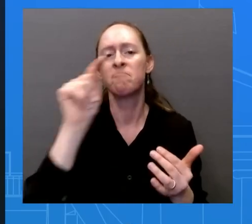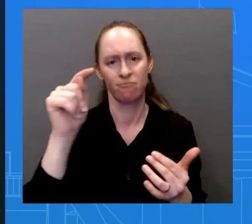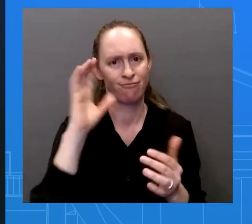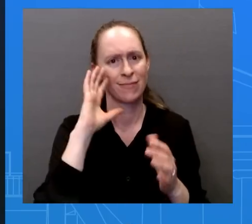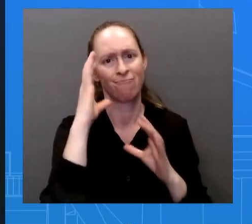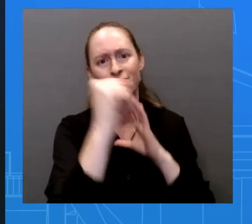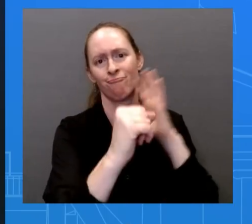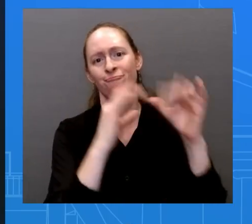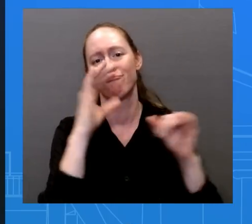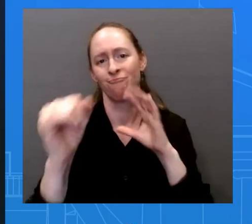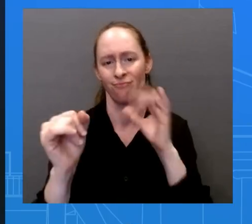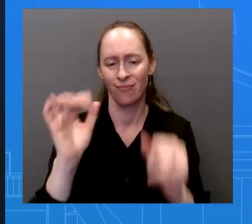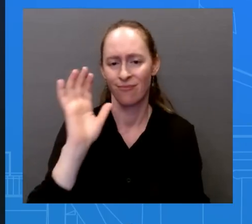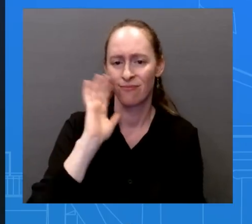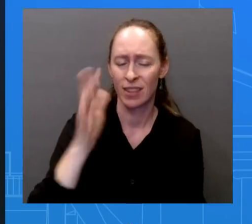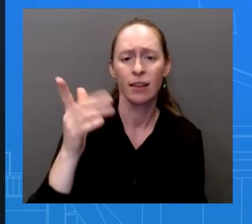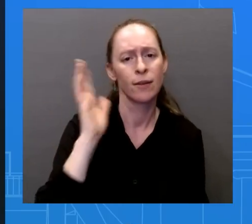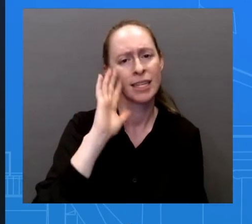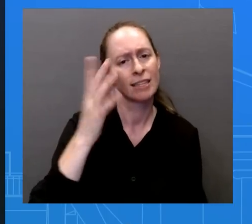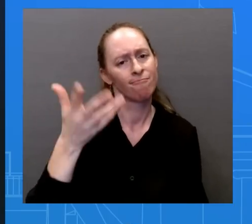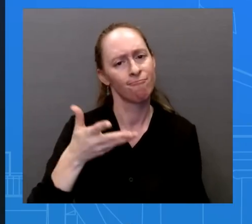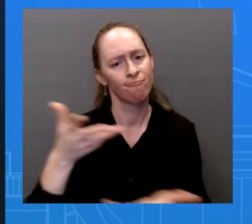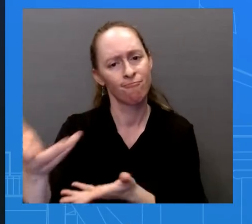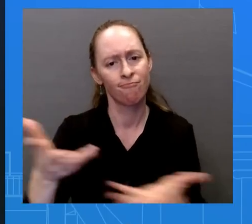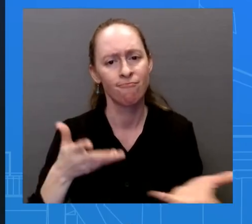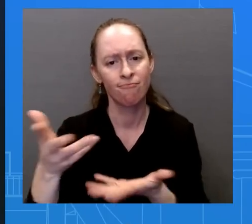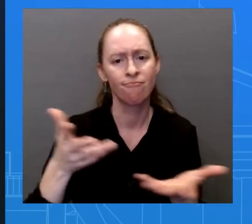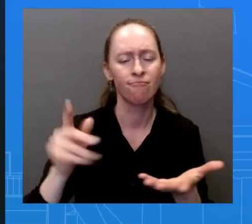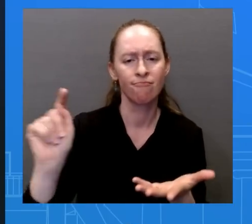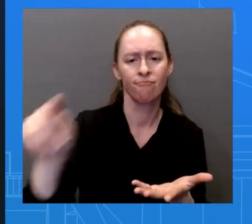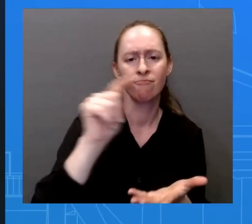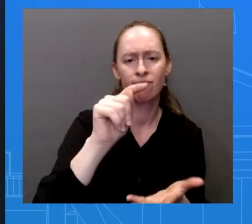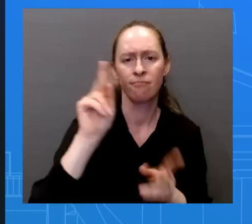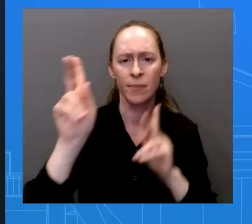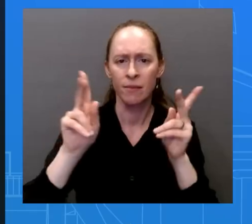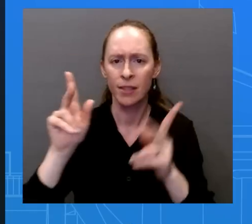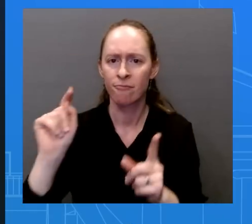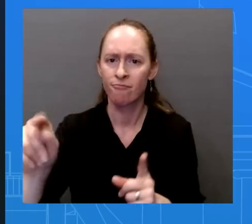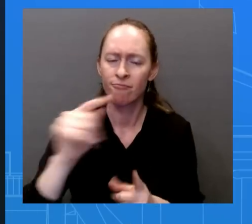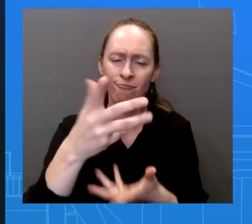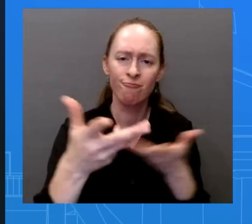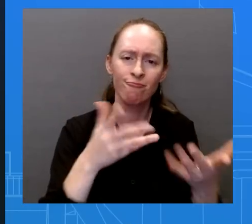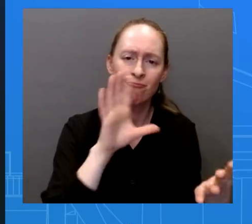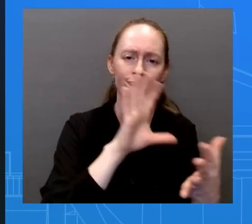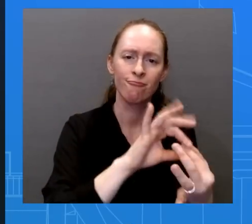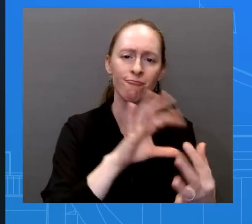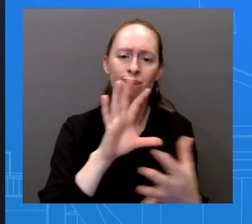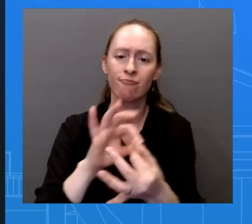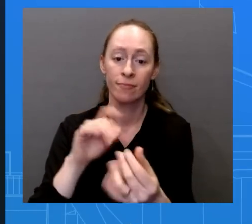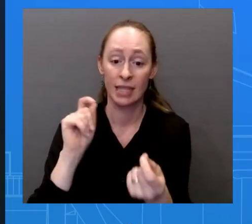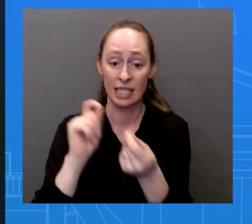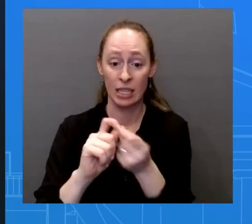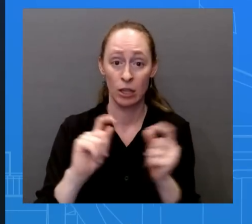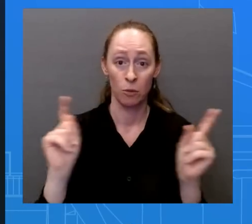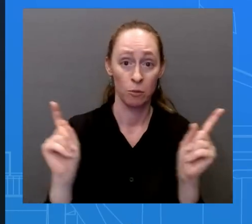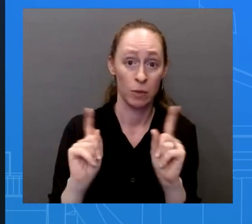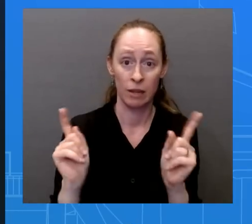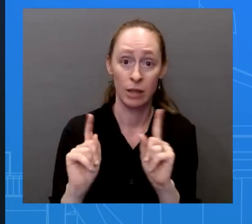I don't have anything more specific to lay out as to where he's going in the next four weeks. But, again, I also want to be very, very mindful